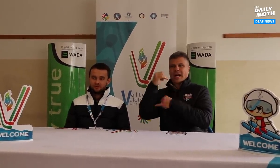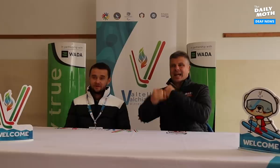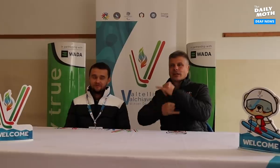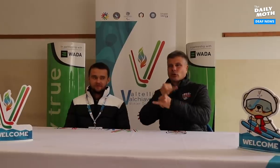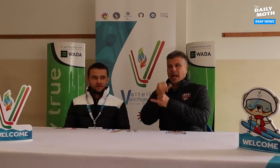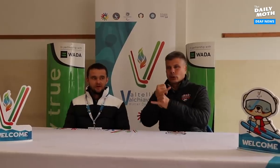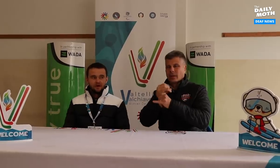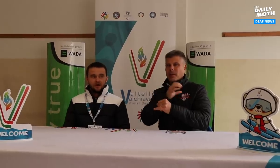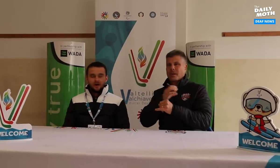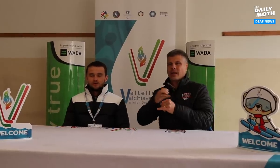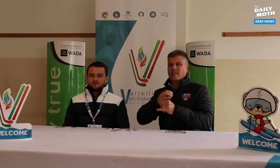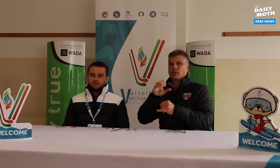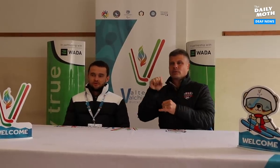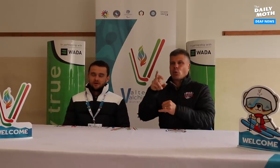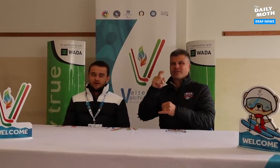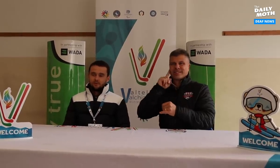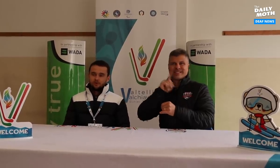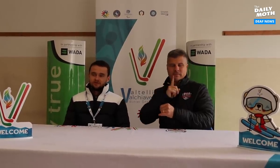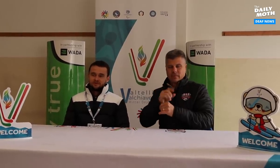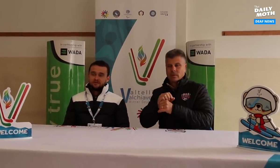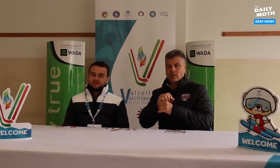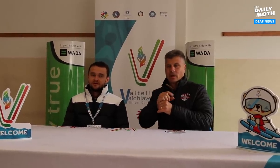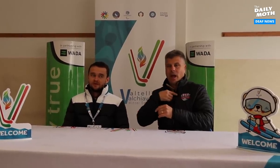for the International Committee of Sports for the Deaf.